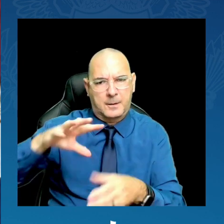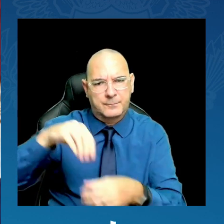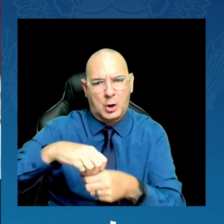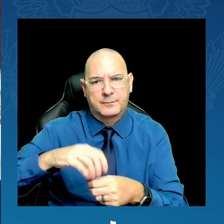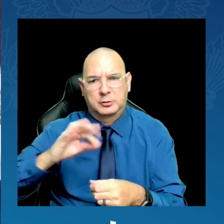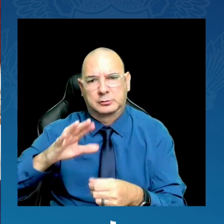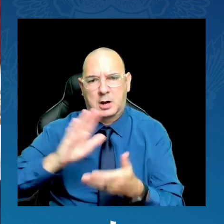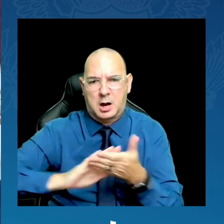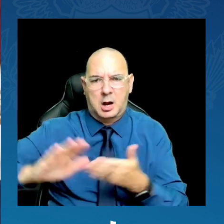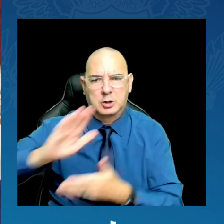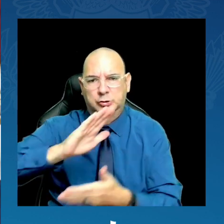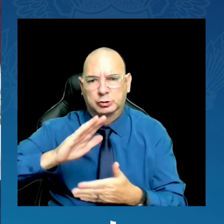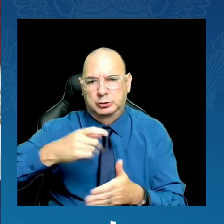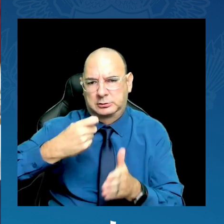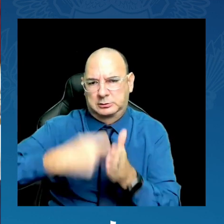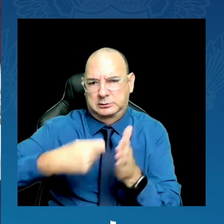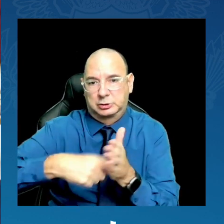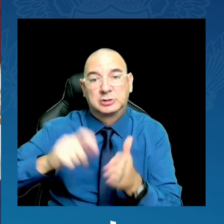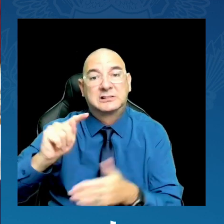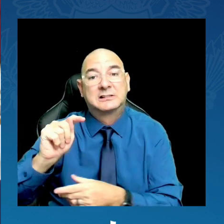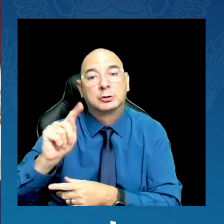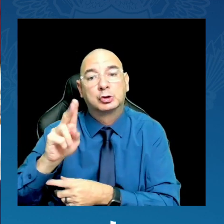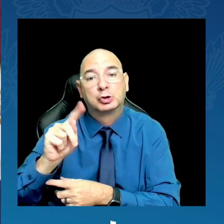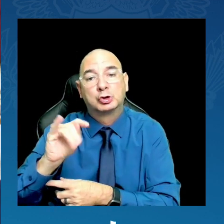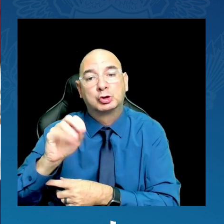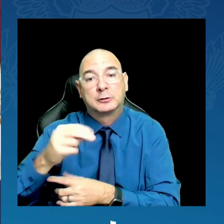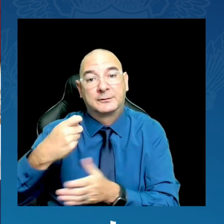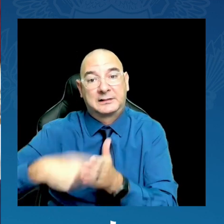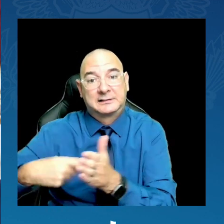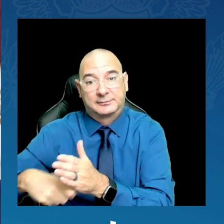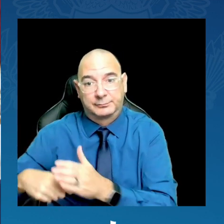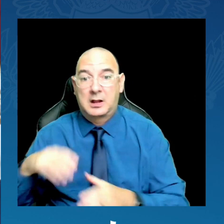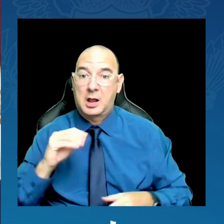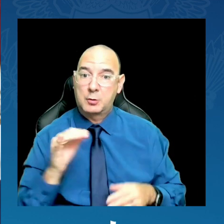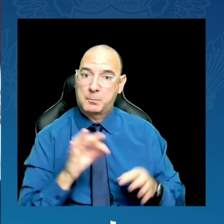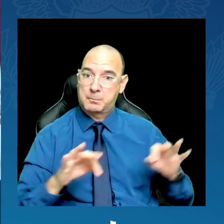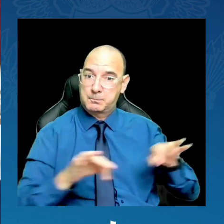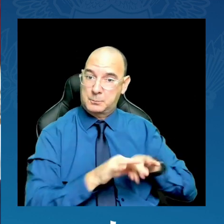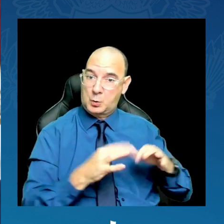Another important milestone today, the Space Force today